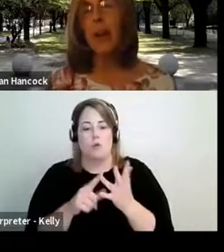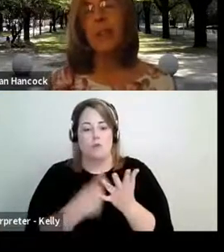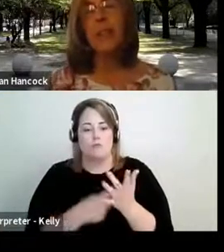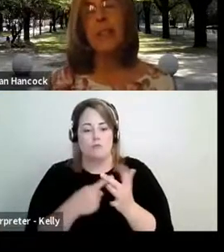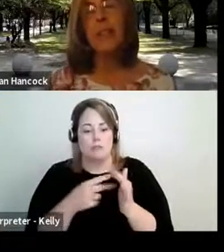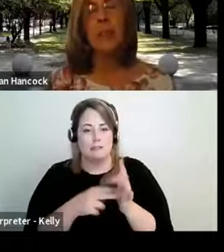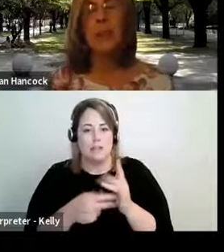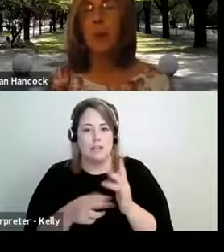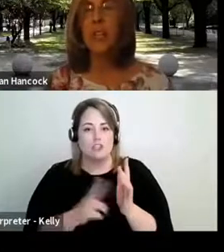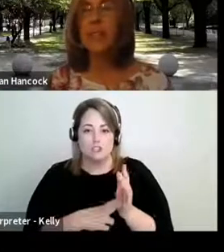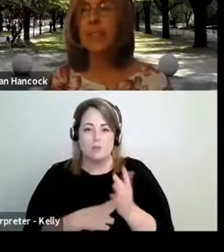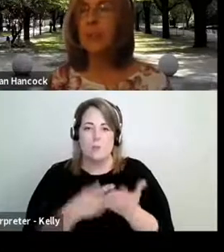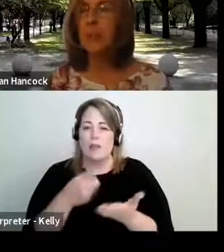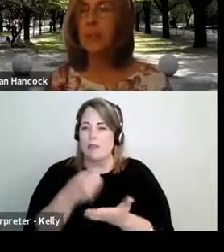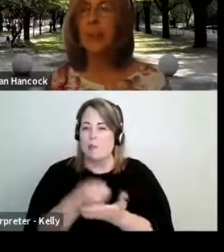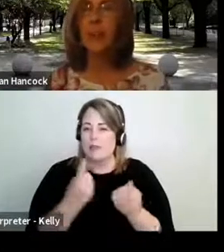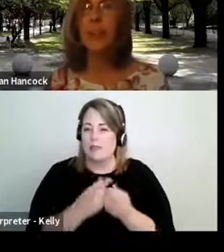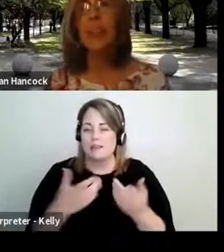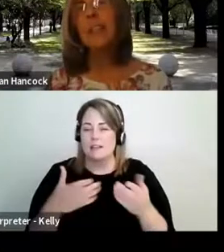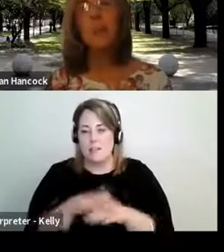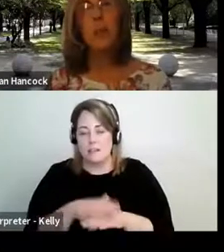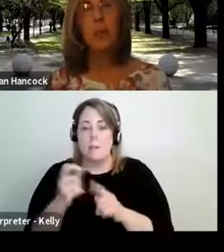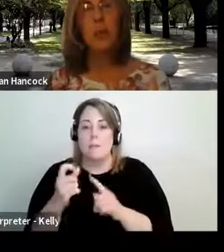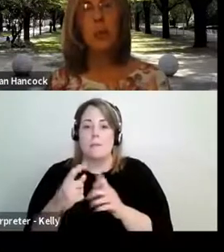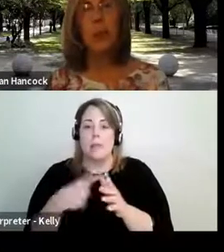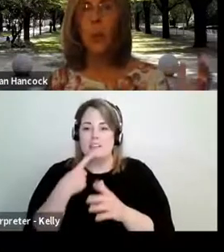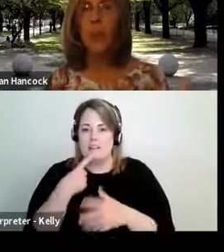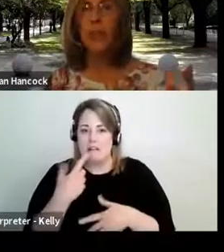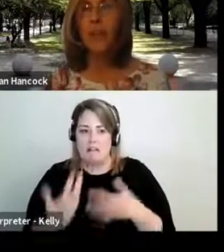covered, the participation assistants were saying, I’m not really sure where to go when I’ve covered